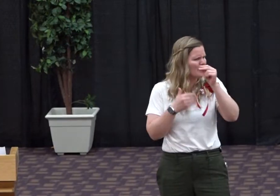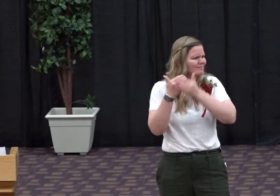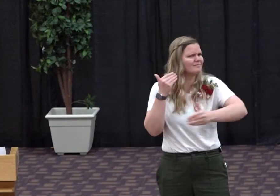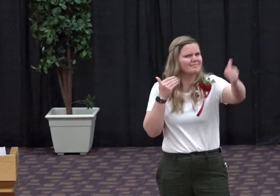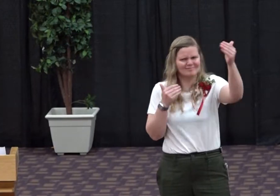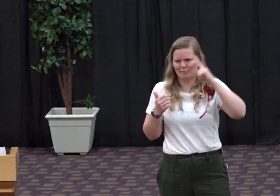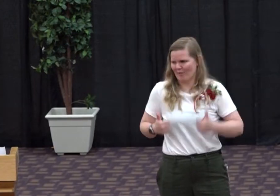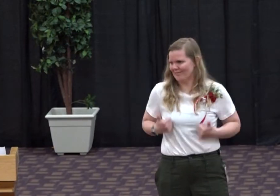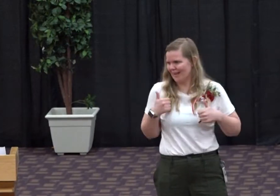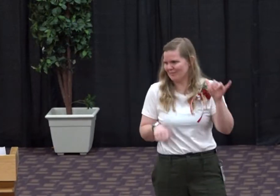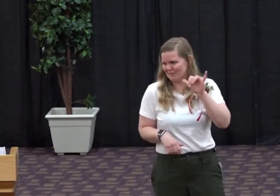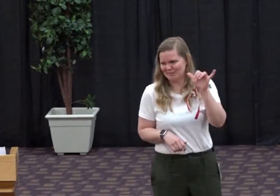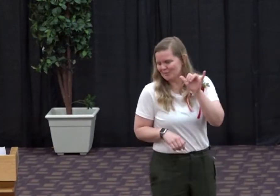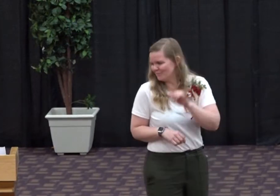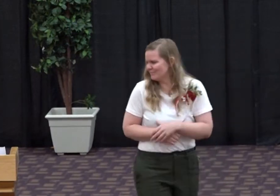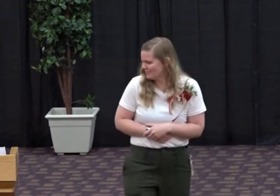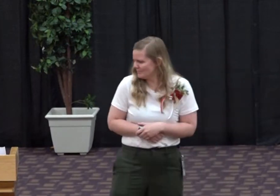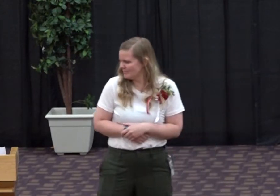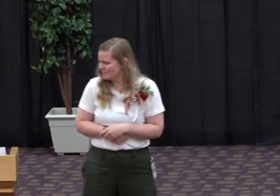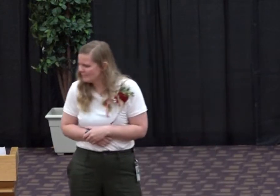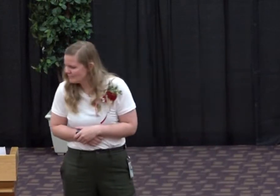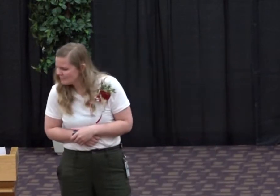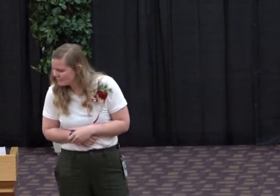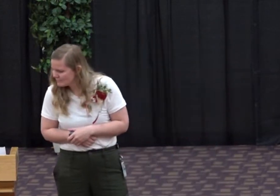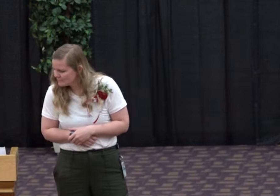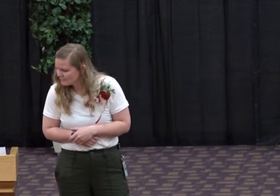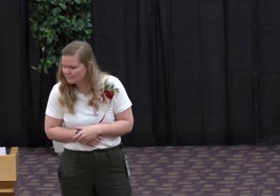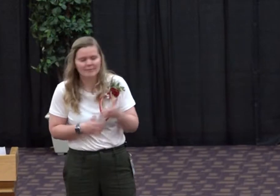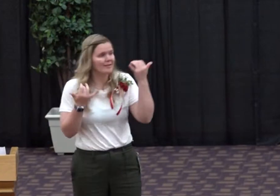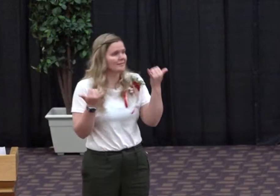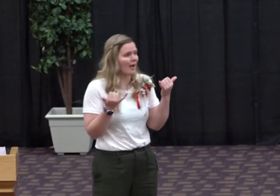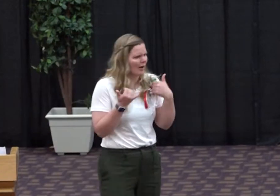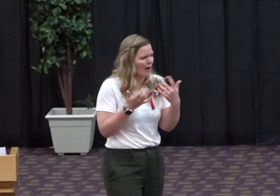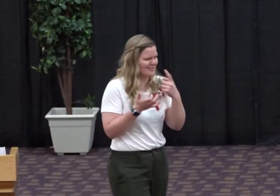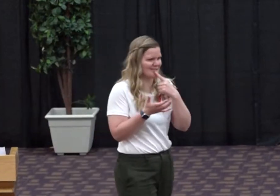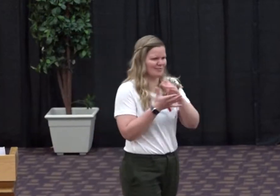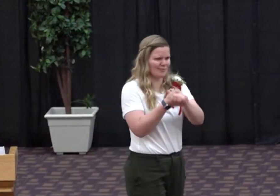This next four years, and throughout the rest of your life. This will continue.